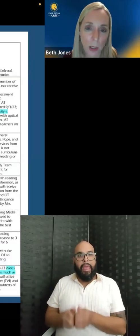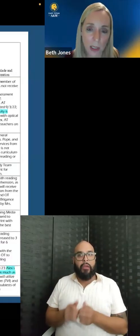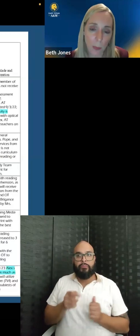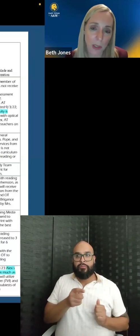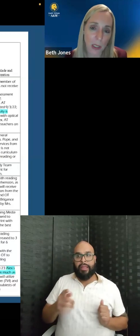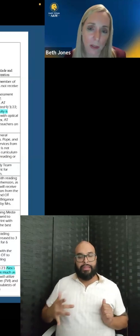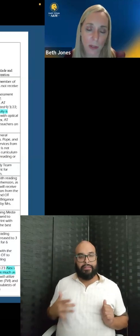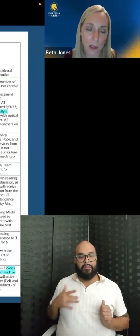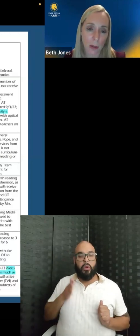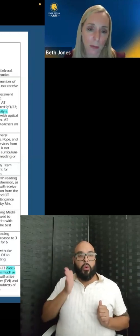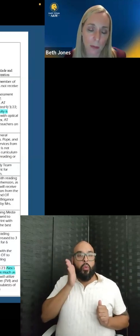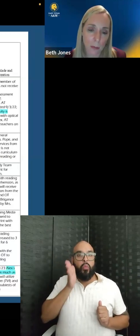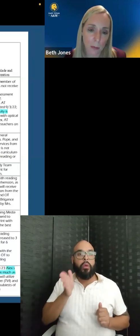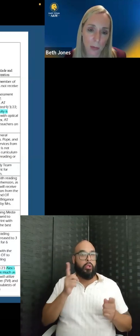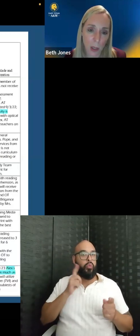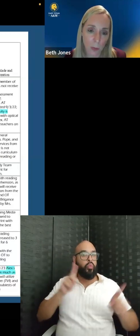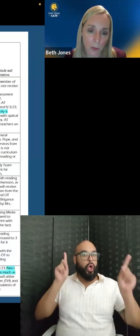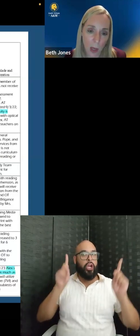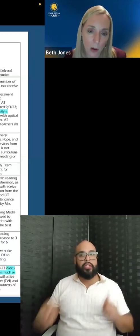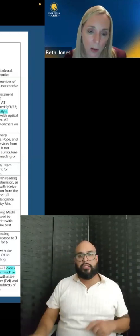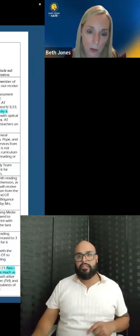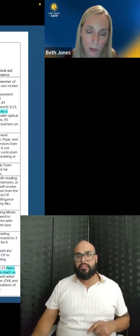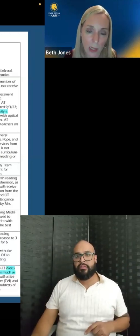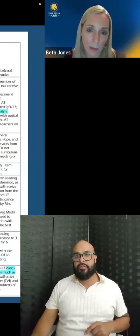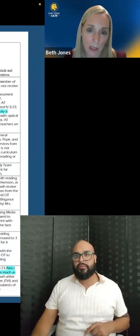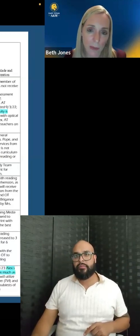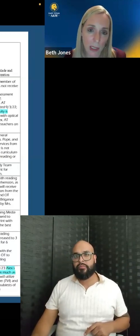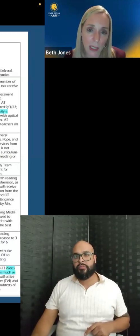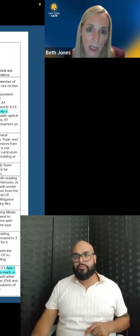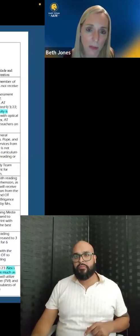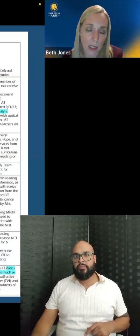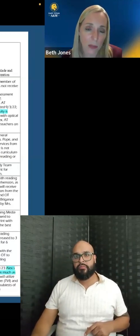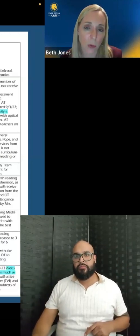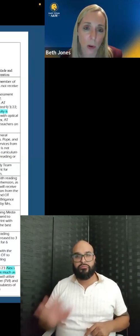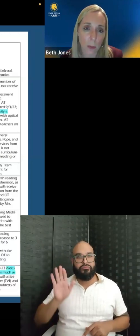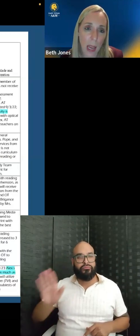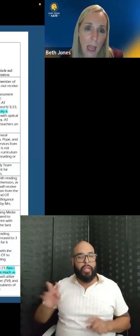what is their perceived, reliability ability of this form?